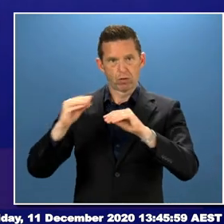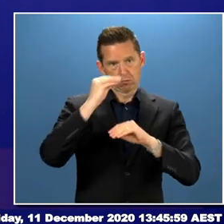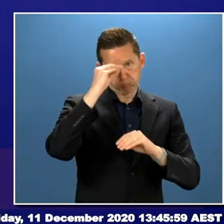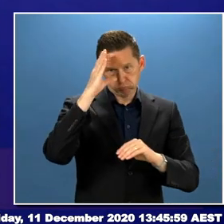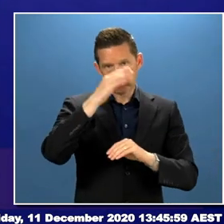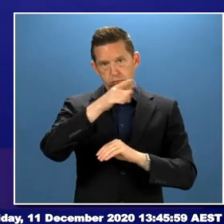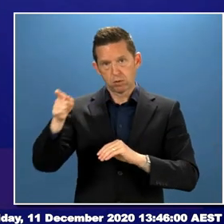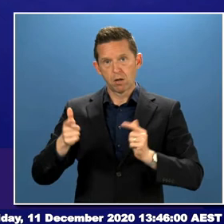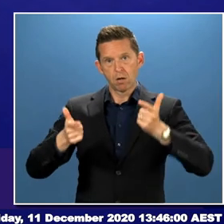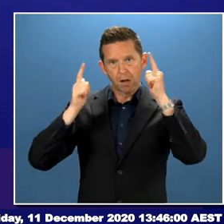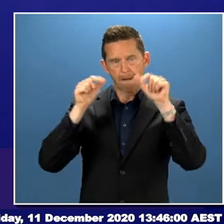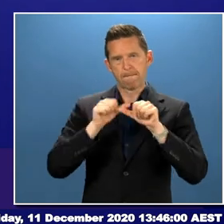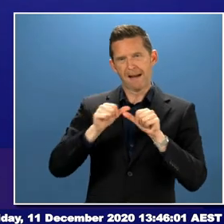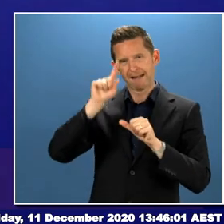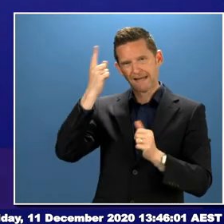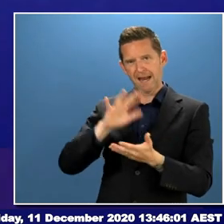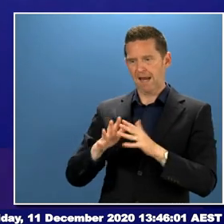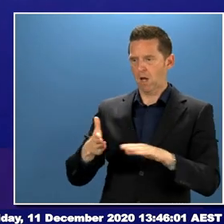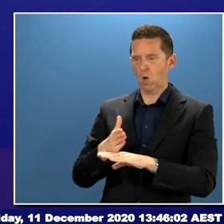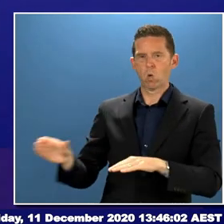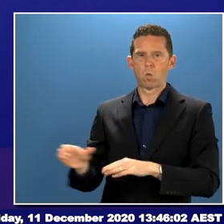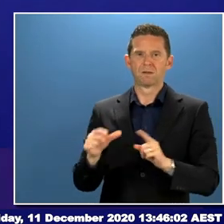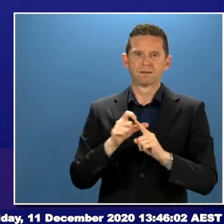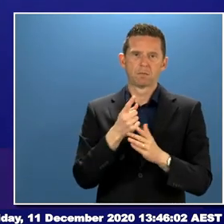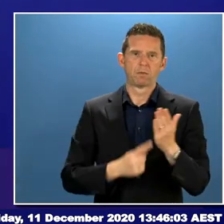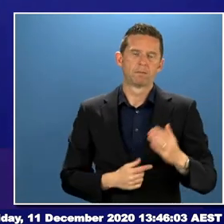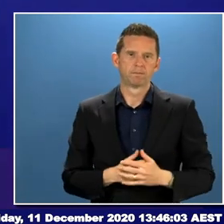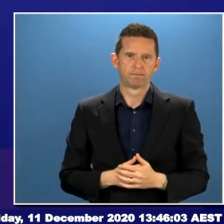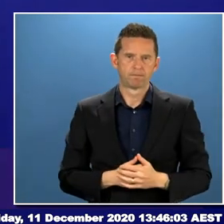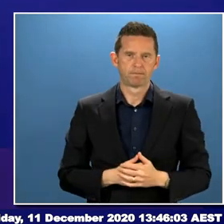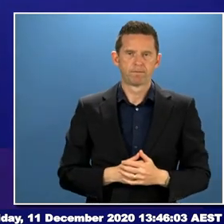There is certainly no shortage of reform proposals available for consideration.